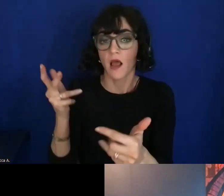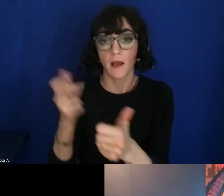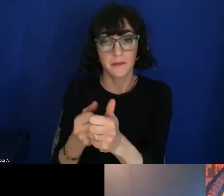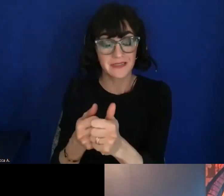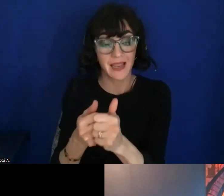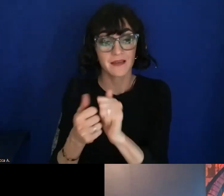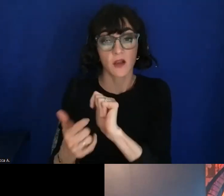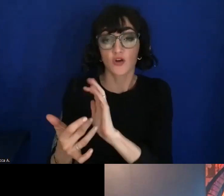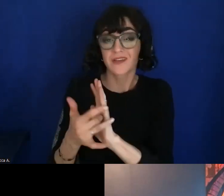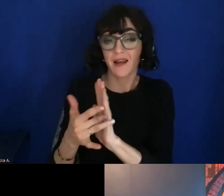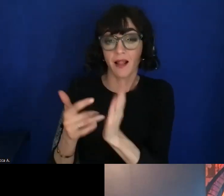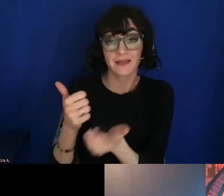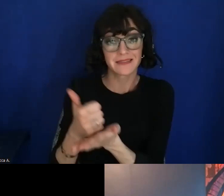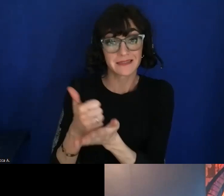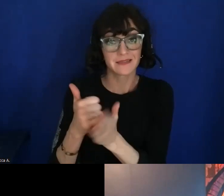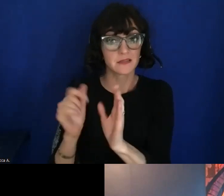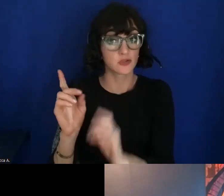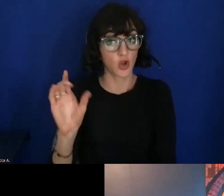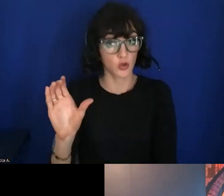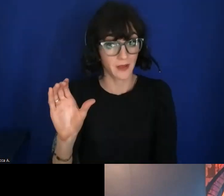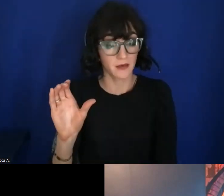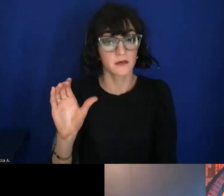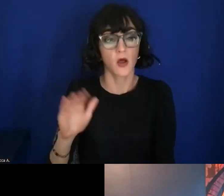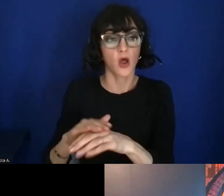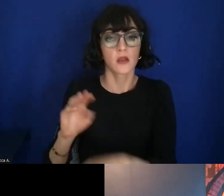assistance document on naloxone and Narcan and we are going to be sending that out for